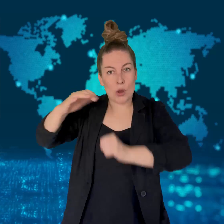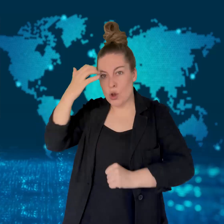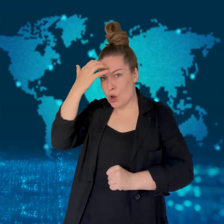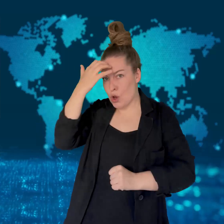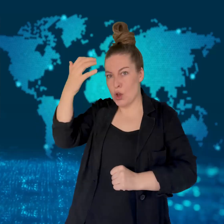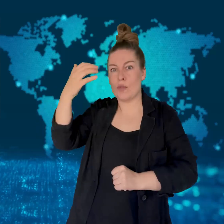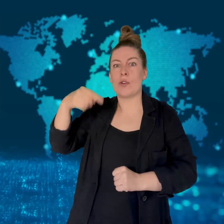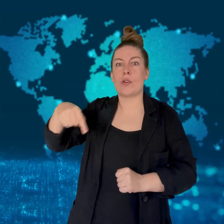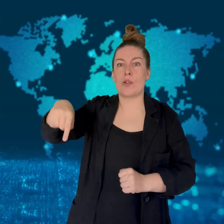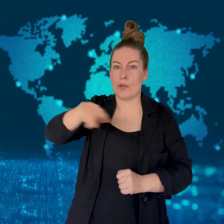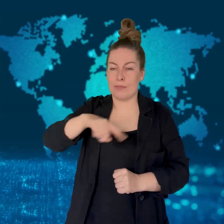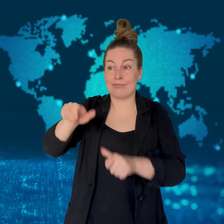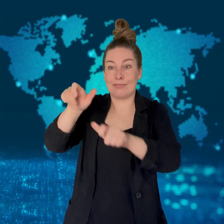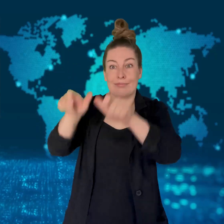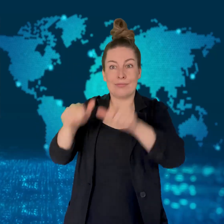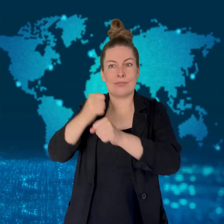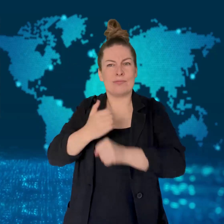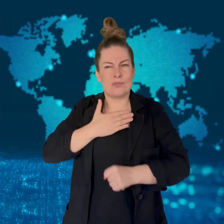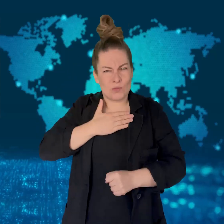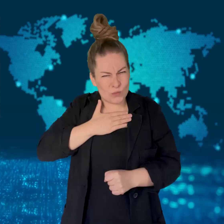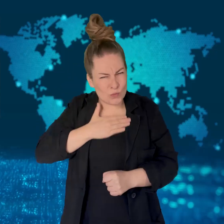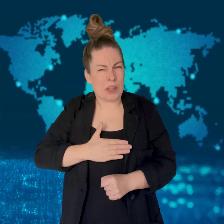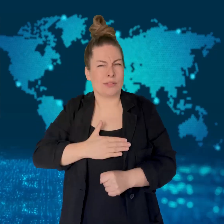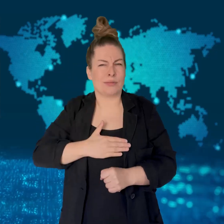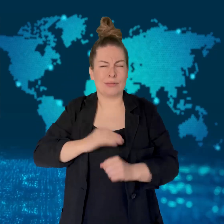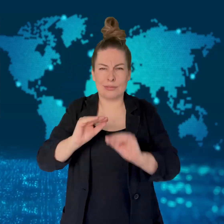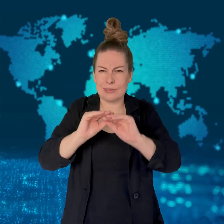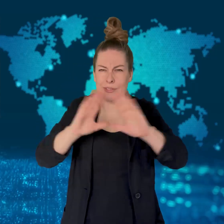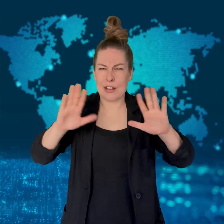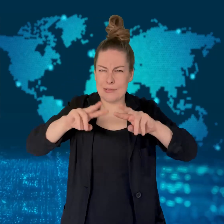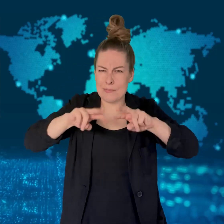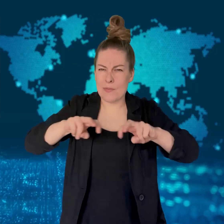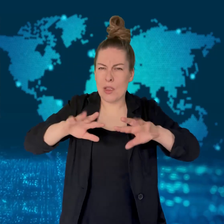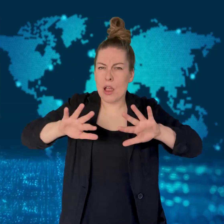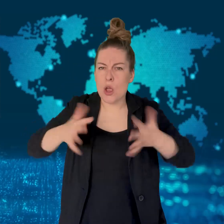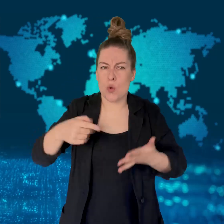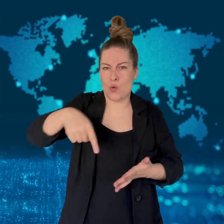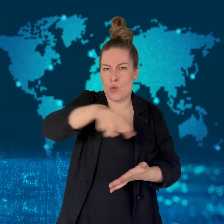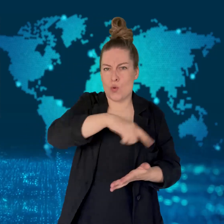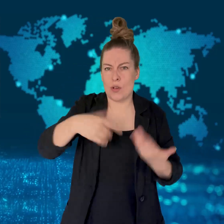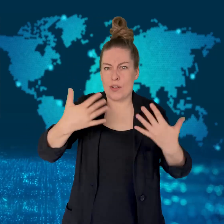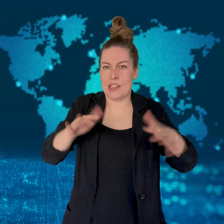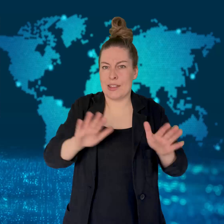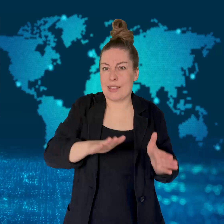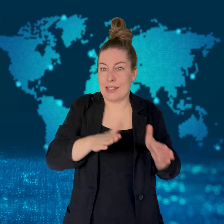Investigators suspected foul play when they found the abandoned tents